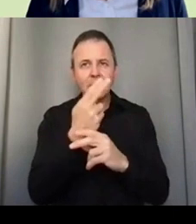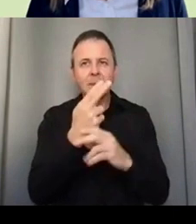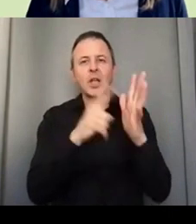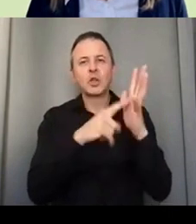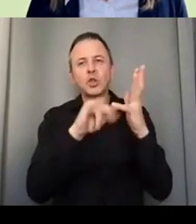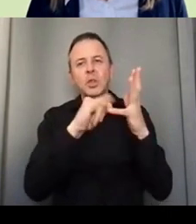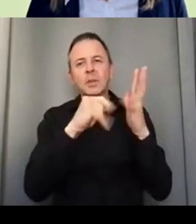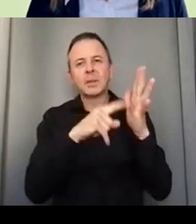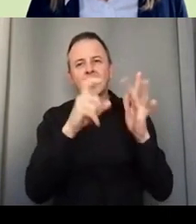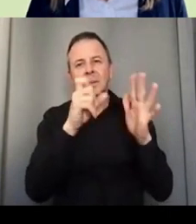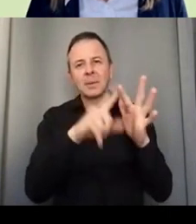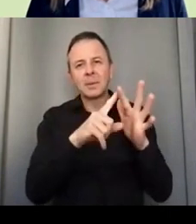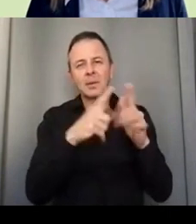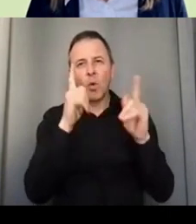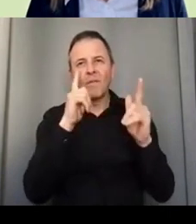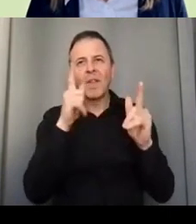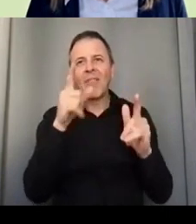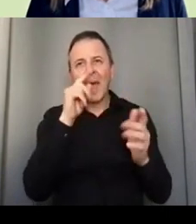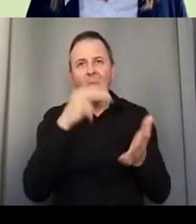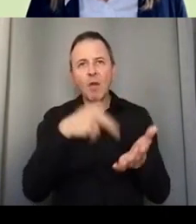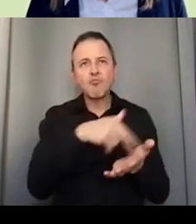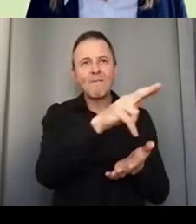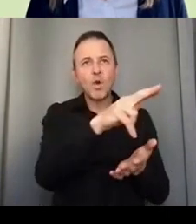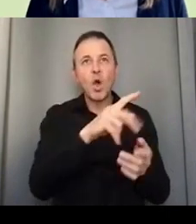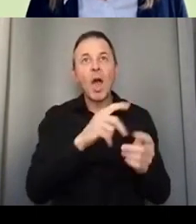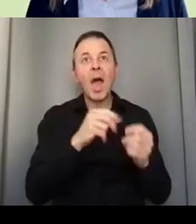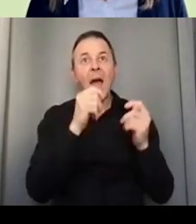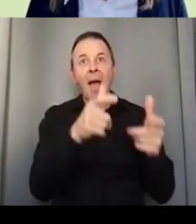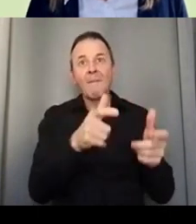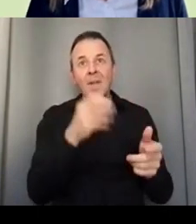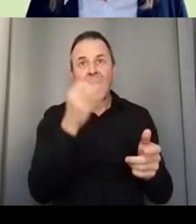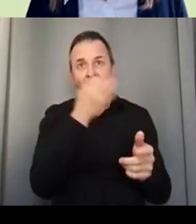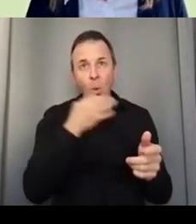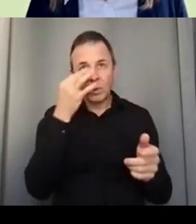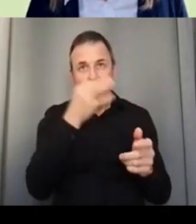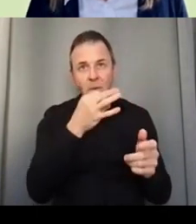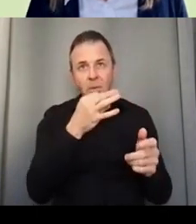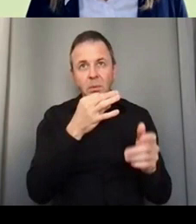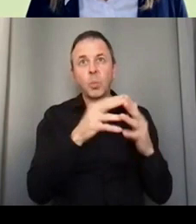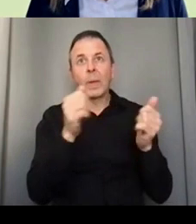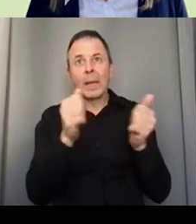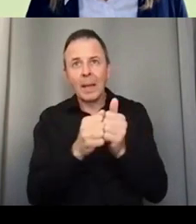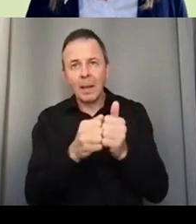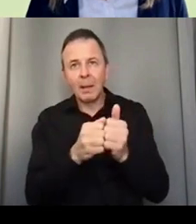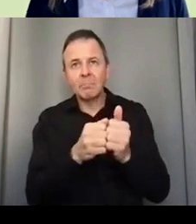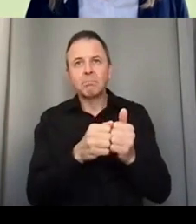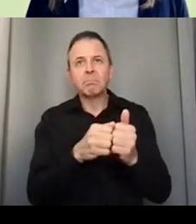refer people in crisis after business hours on weekends and on public holidays